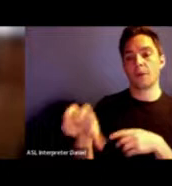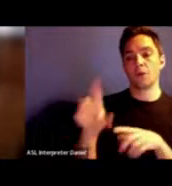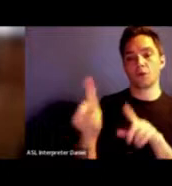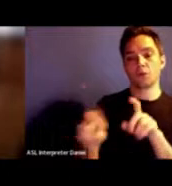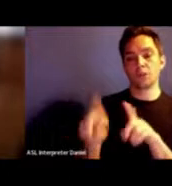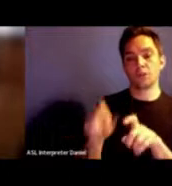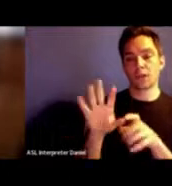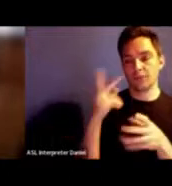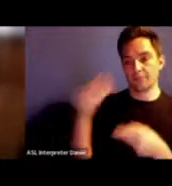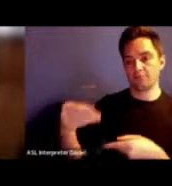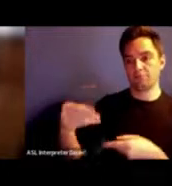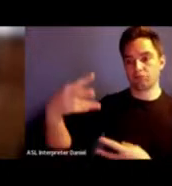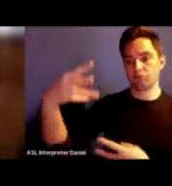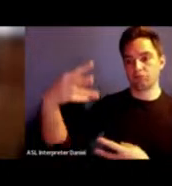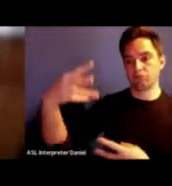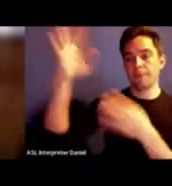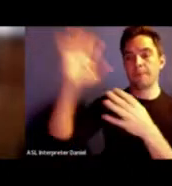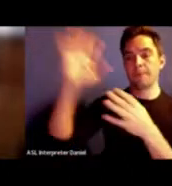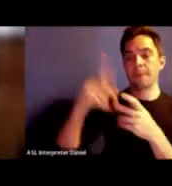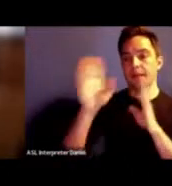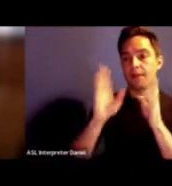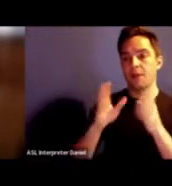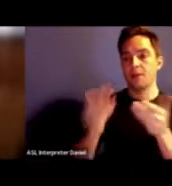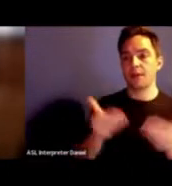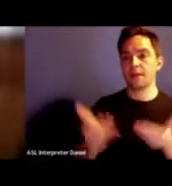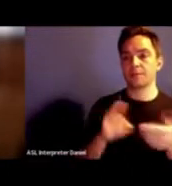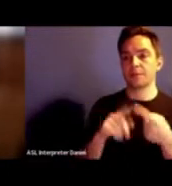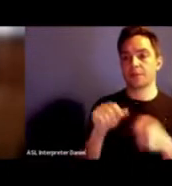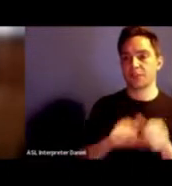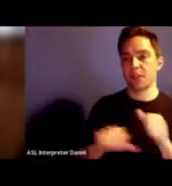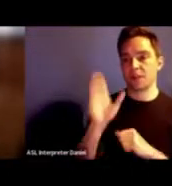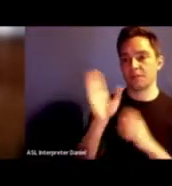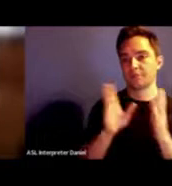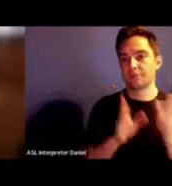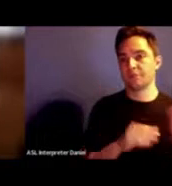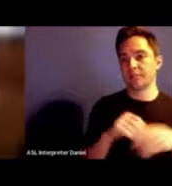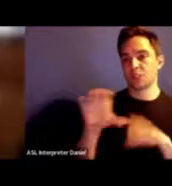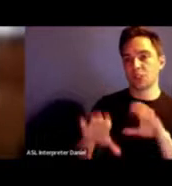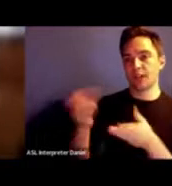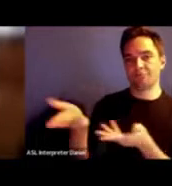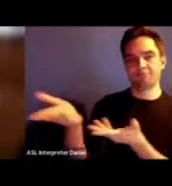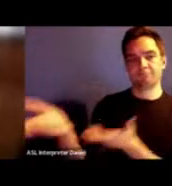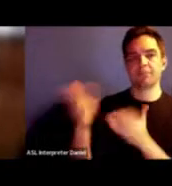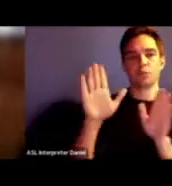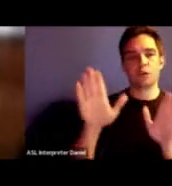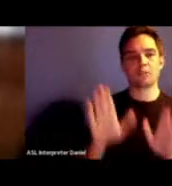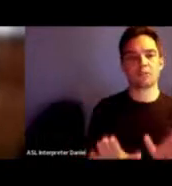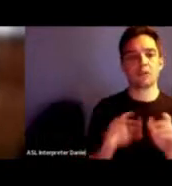seeing that people are saying hello and welcome to each other in chat, which is wonderful. Please go ahead and continue to